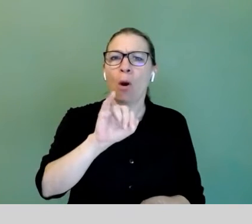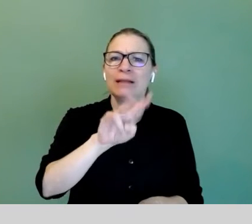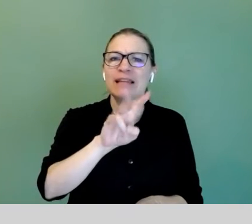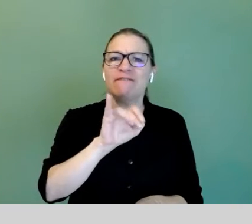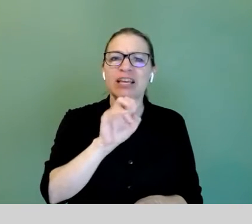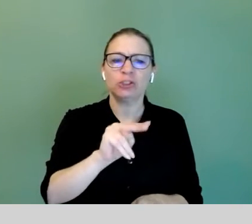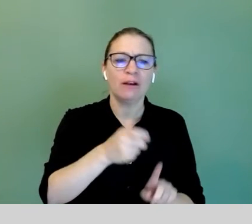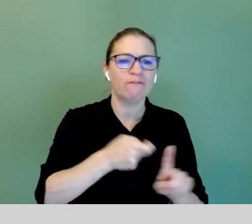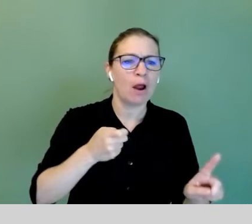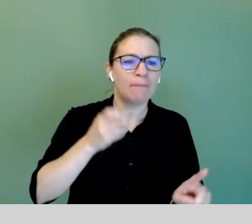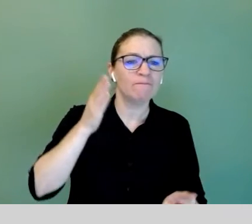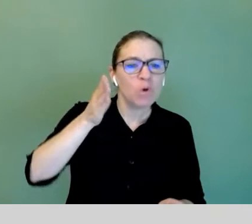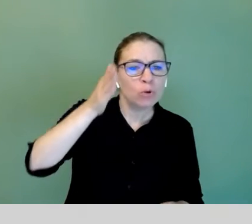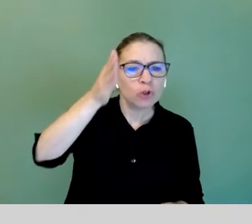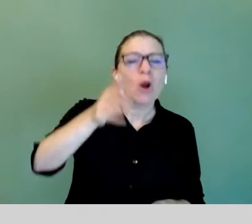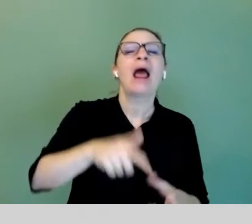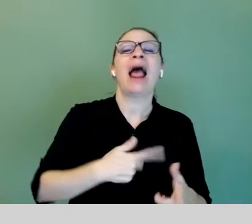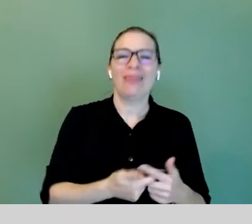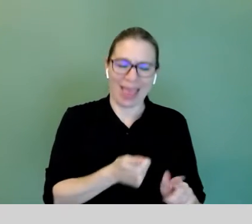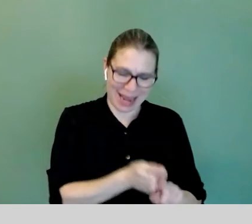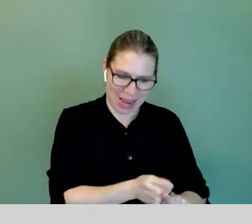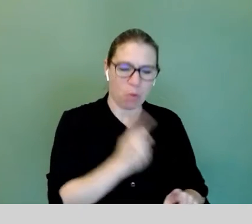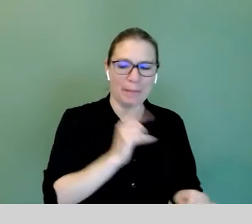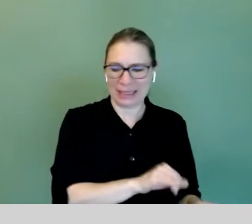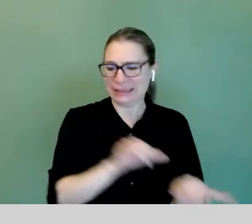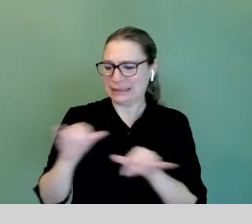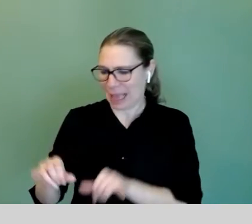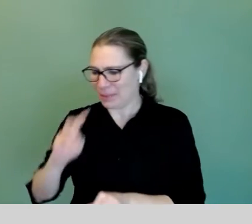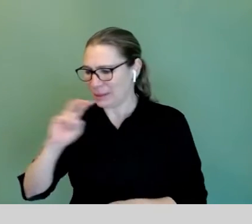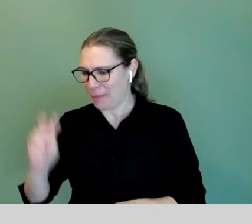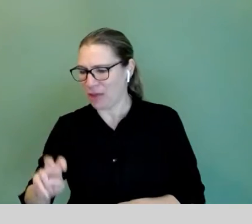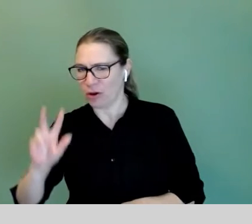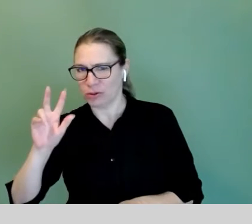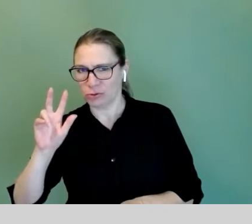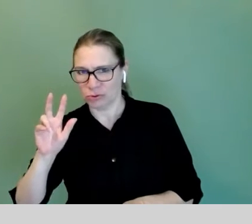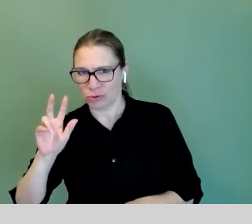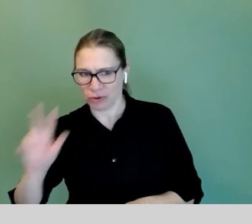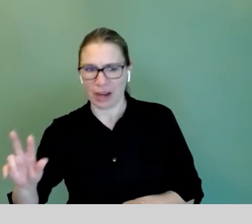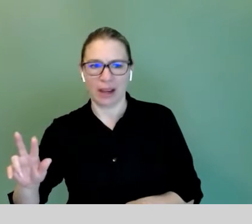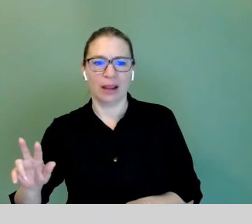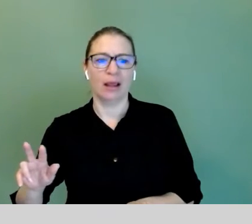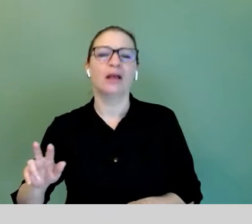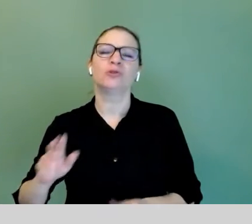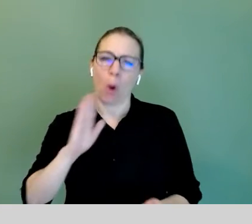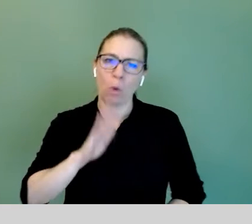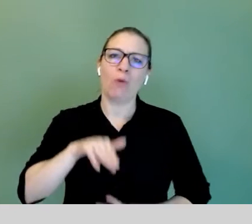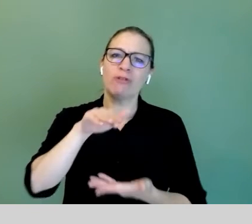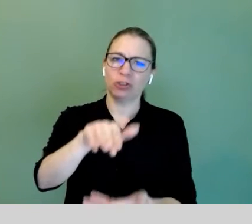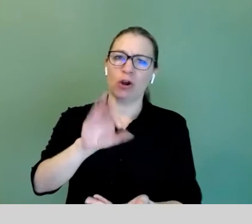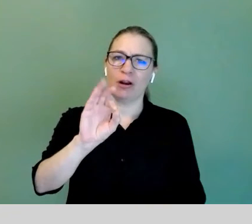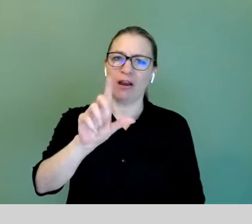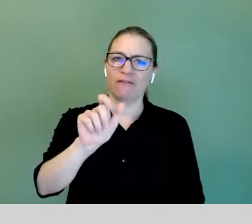and then it will behave the same way as in Python 3, so dividing two integers will return a float.